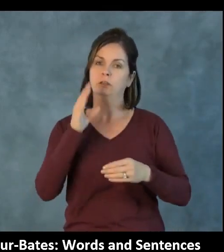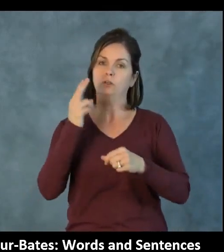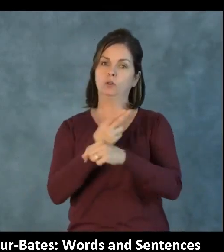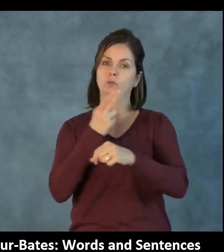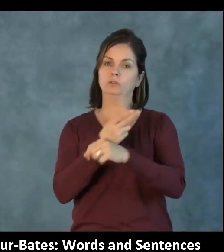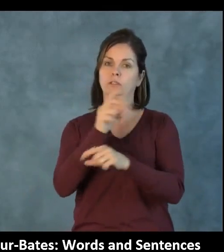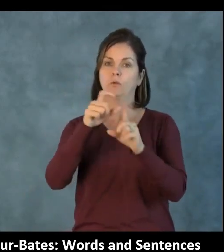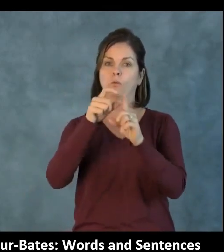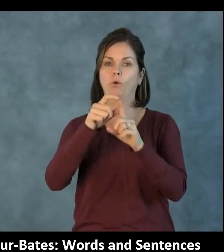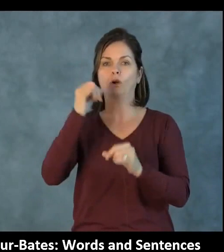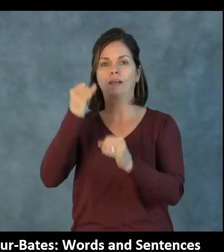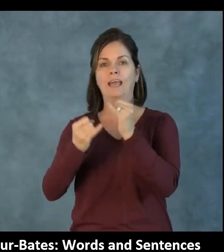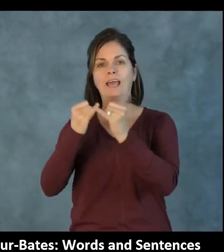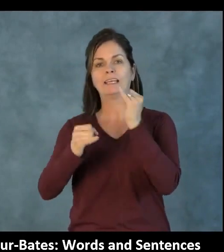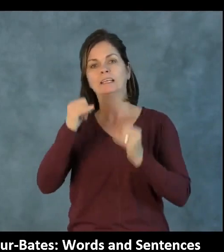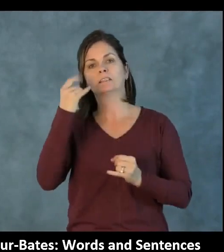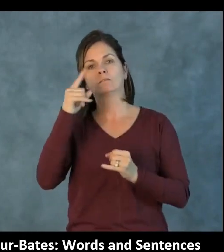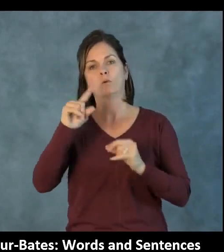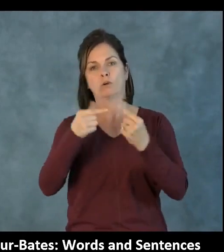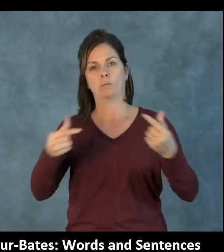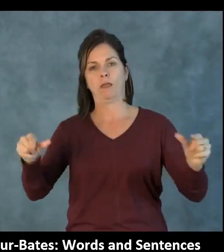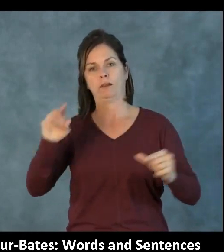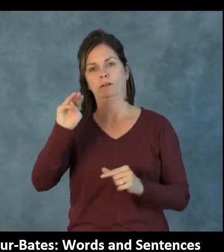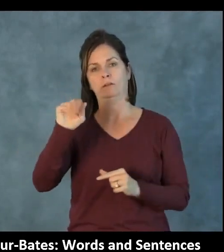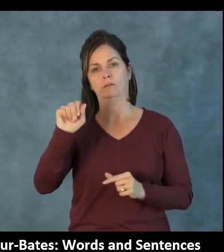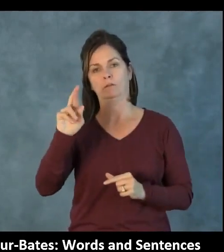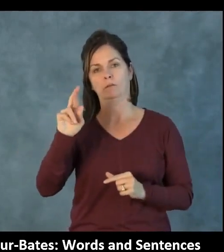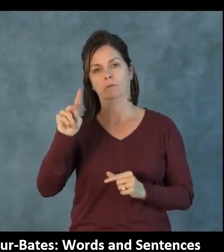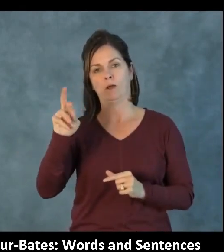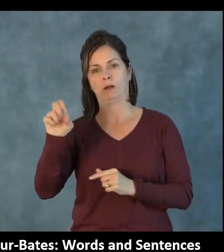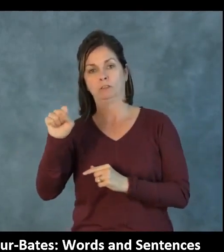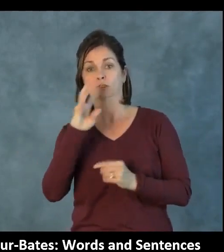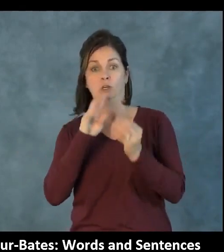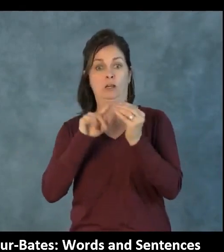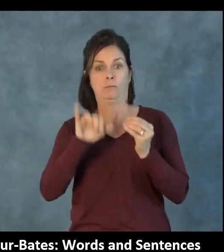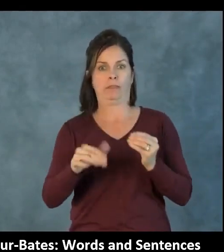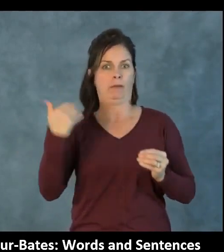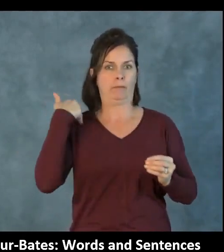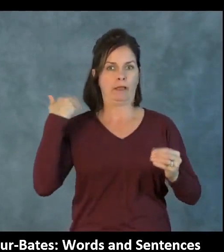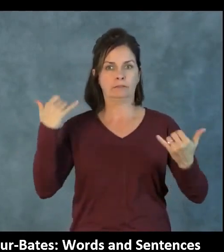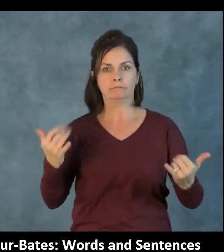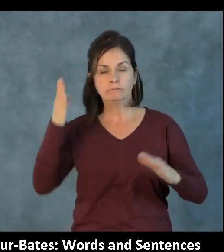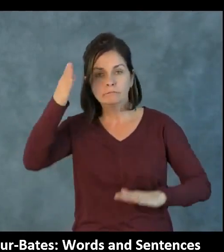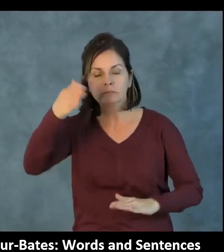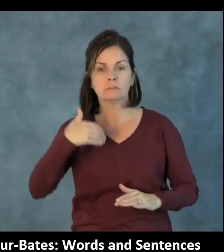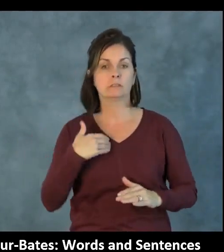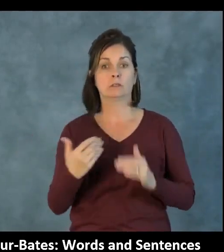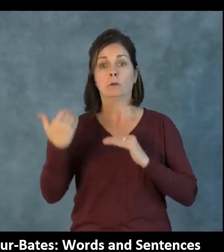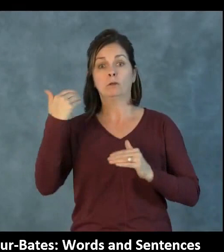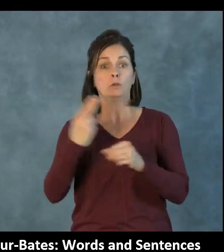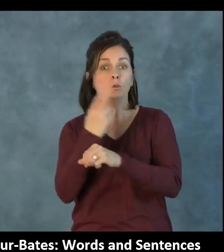or grammatical markers to talk about these things, are they using the past tense "ed",